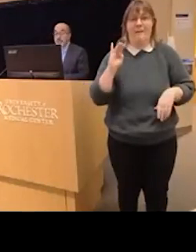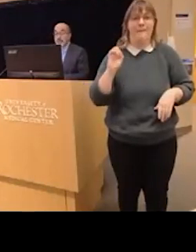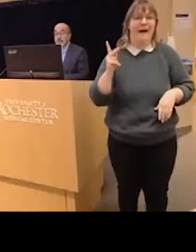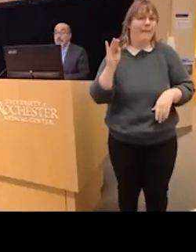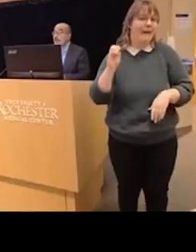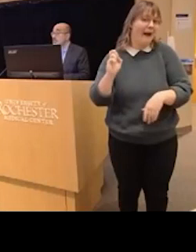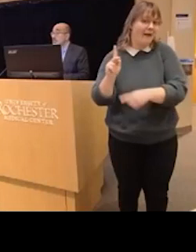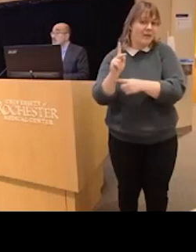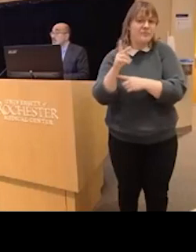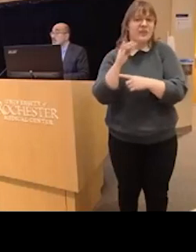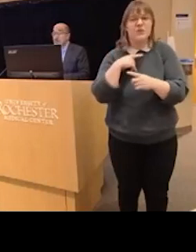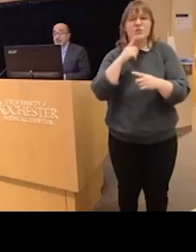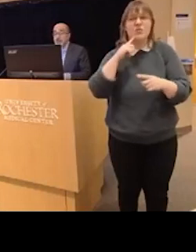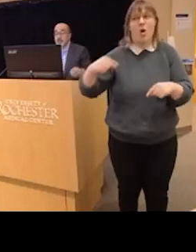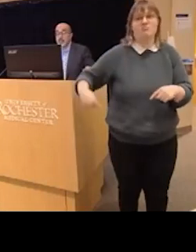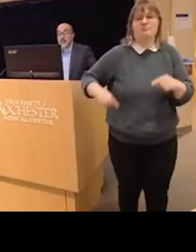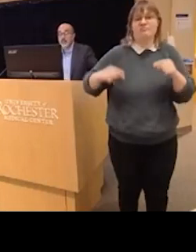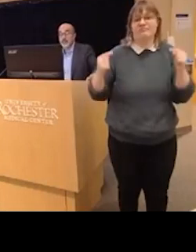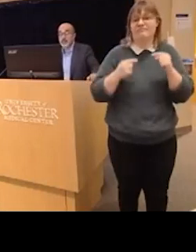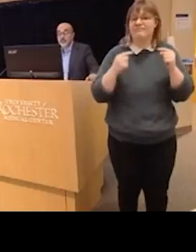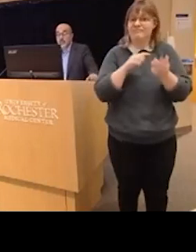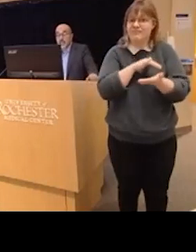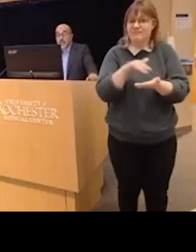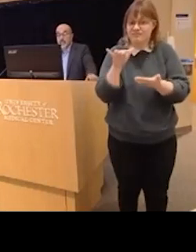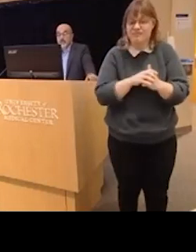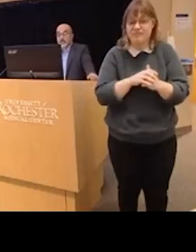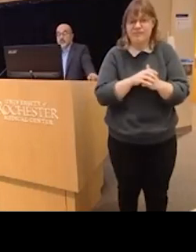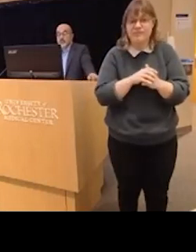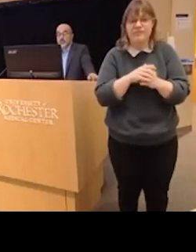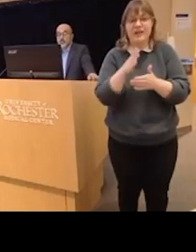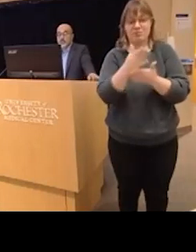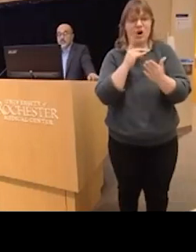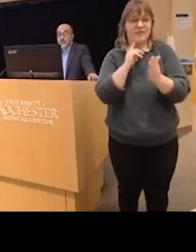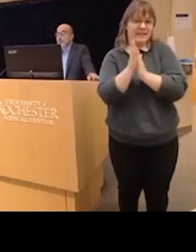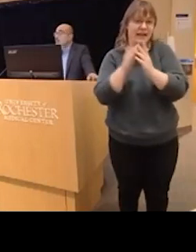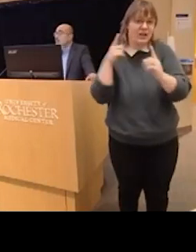out for back pain studies as part of the uh heal initiative and what we do is we are taking 300